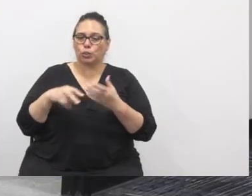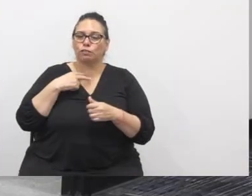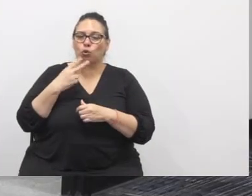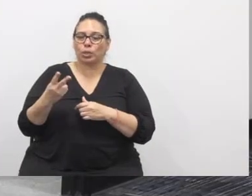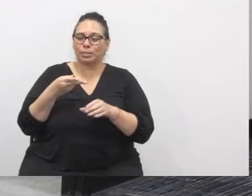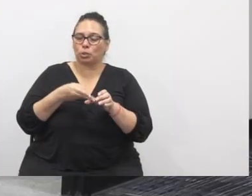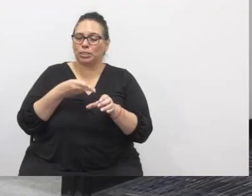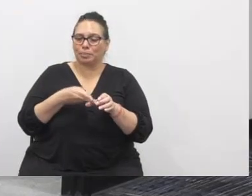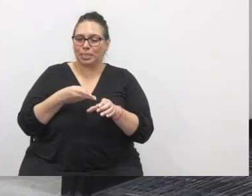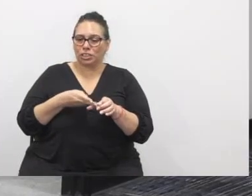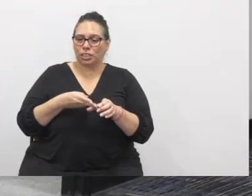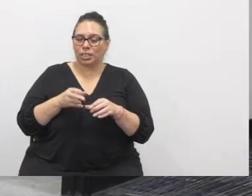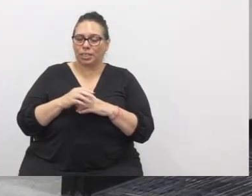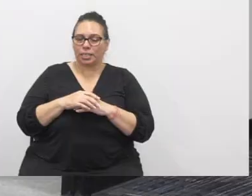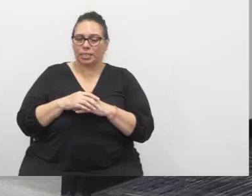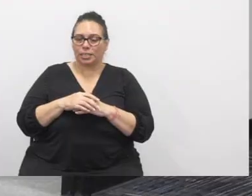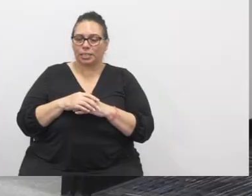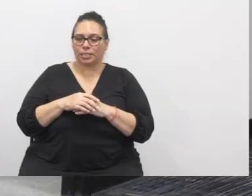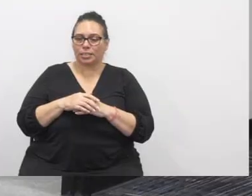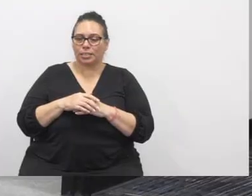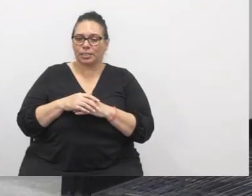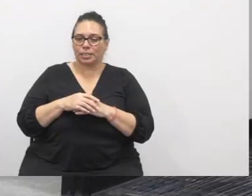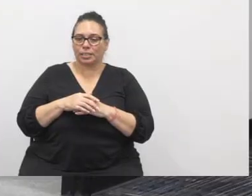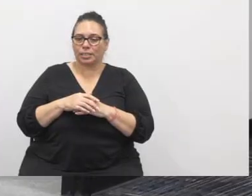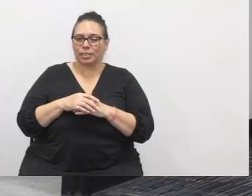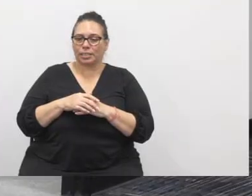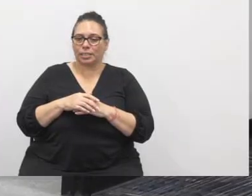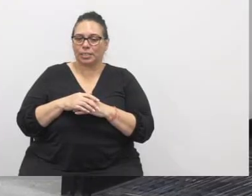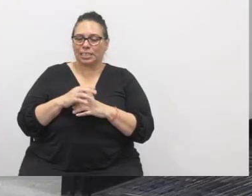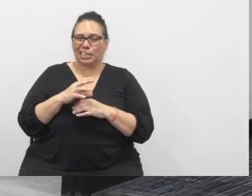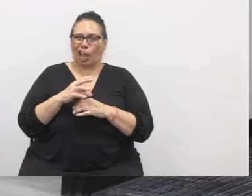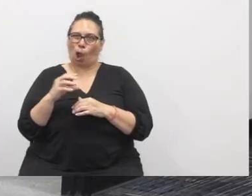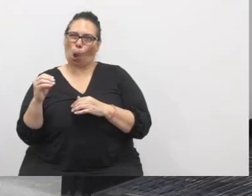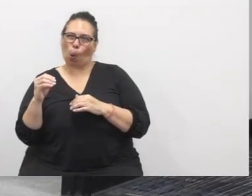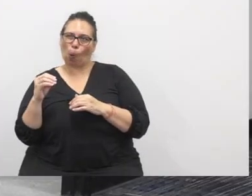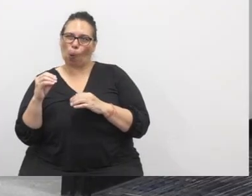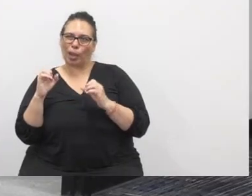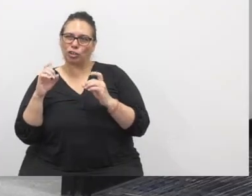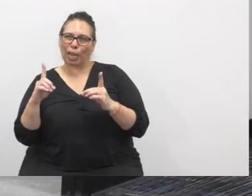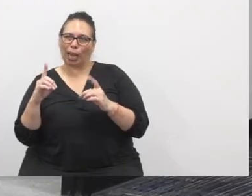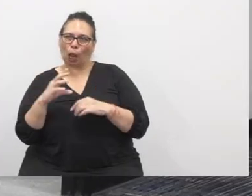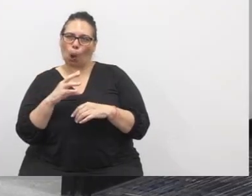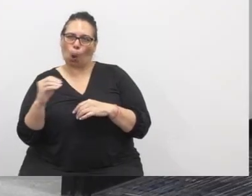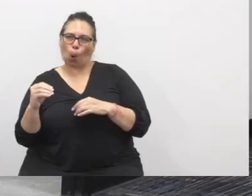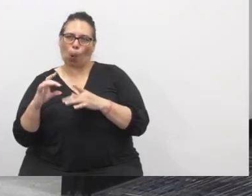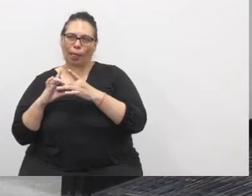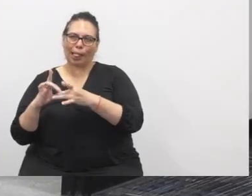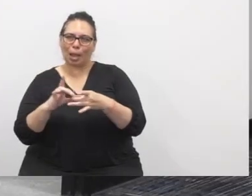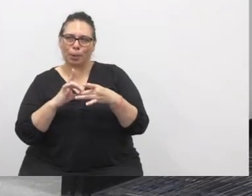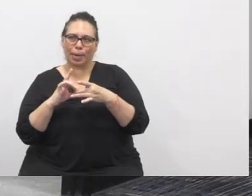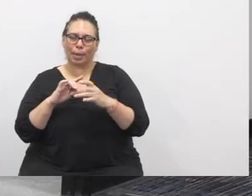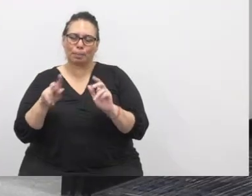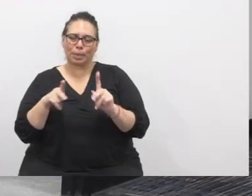It's the co-educating, like collaborating with people from the district.